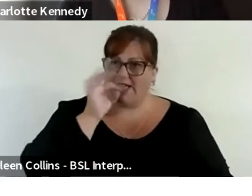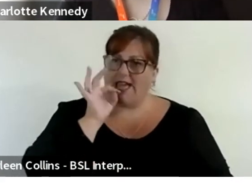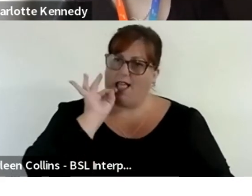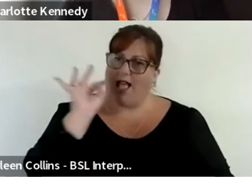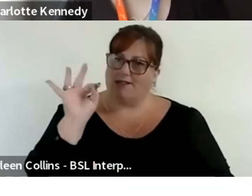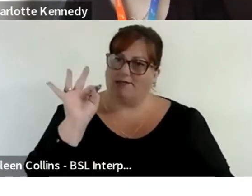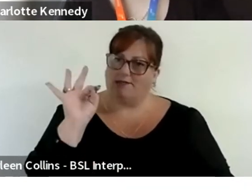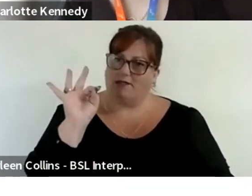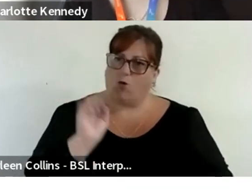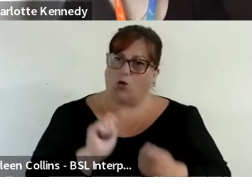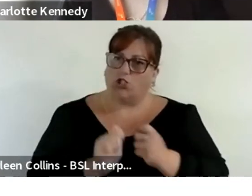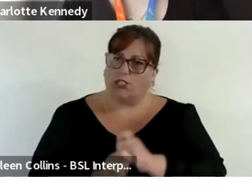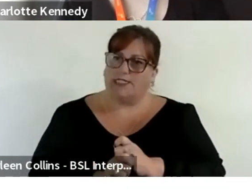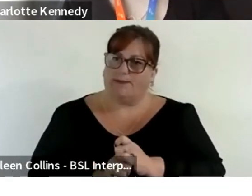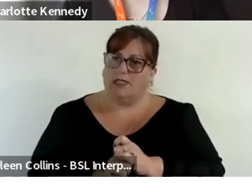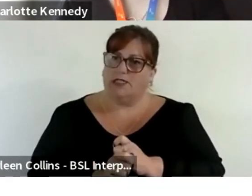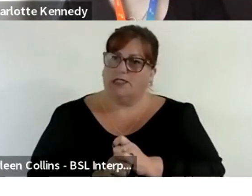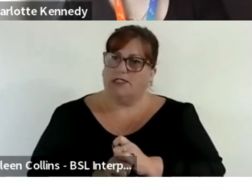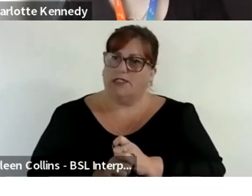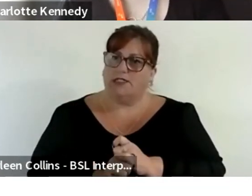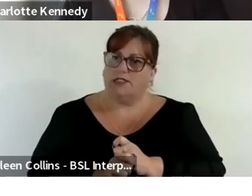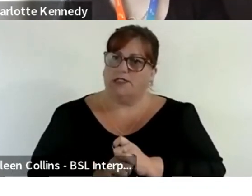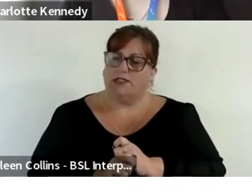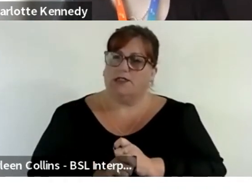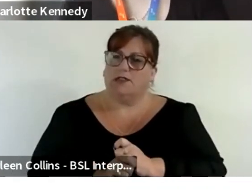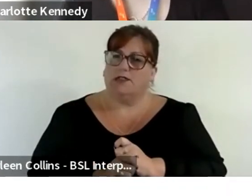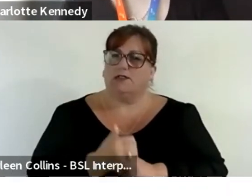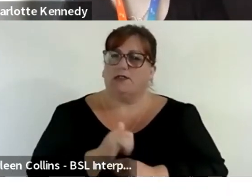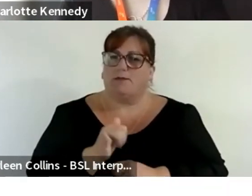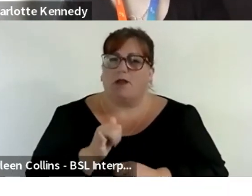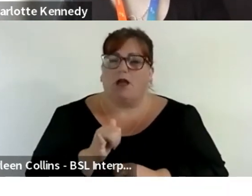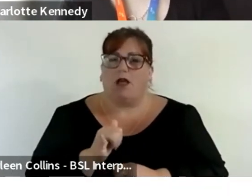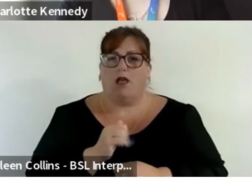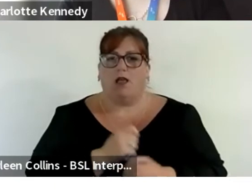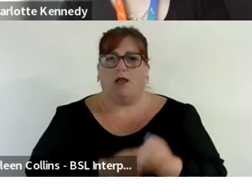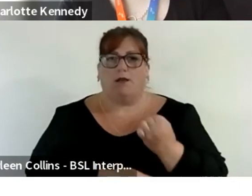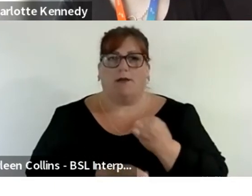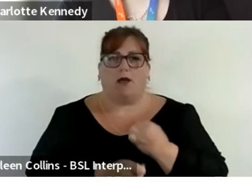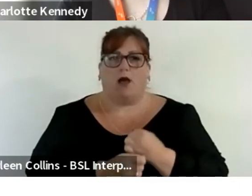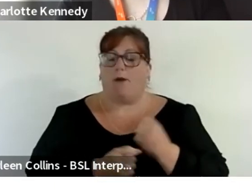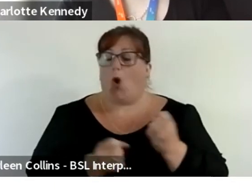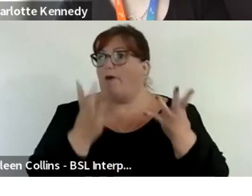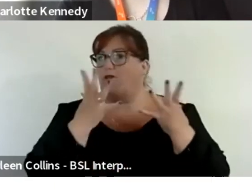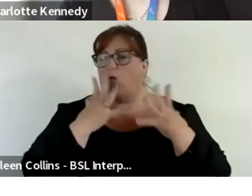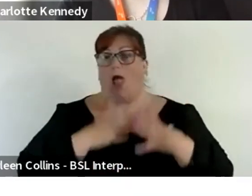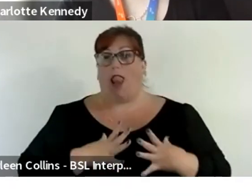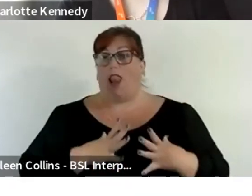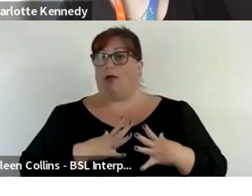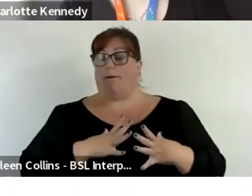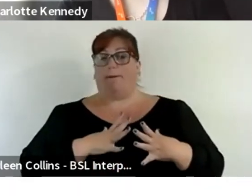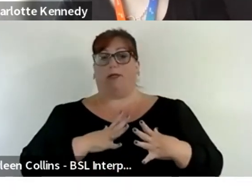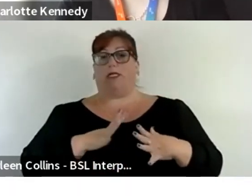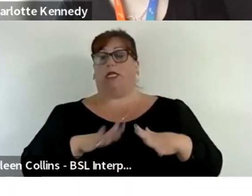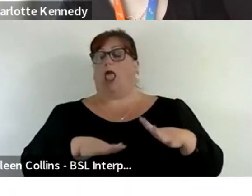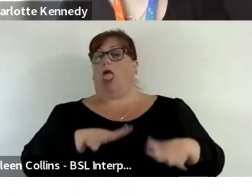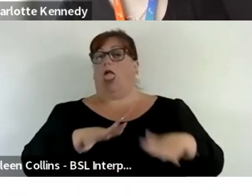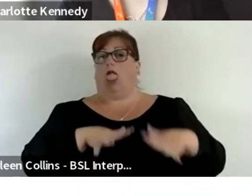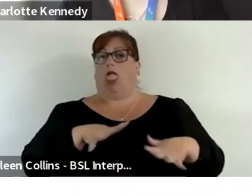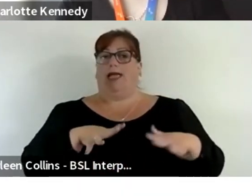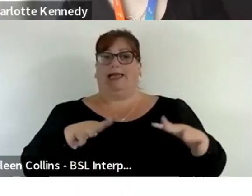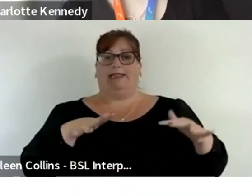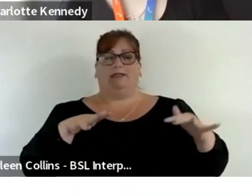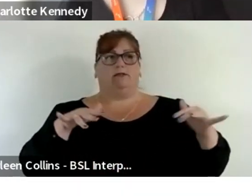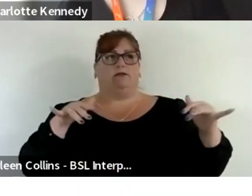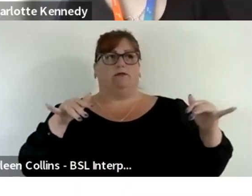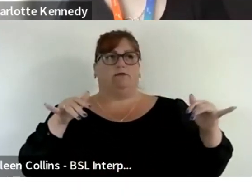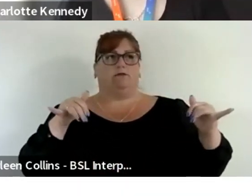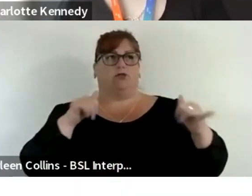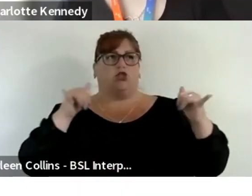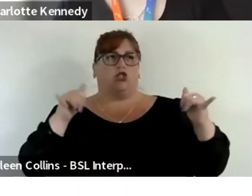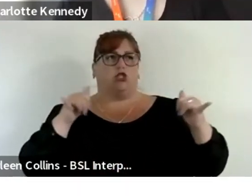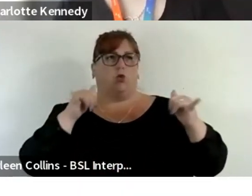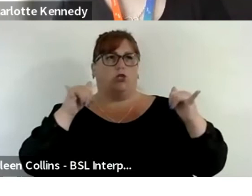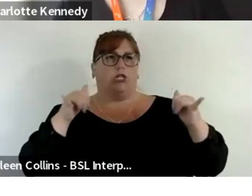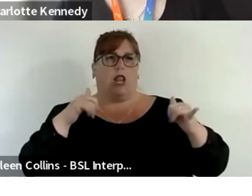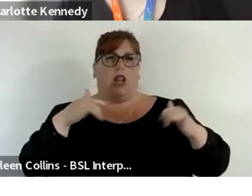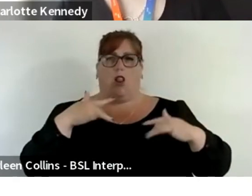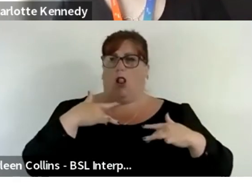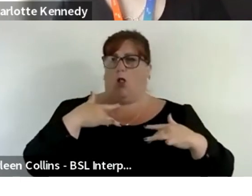If I get a bit overwhelmed in very socially exciting situations I could